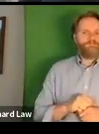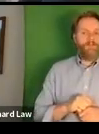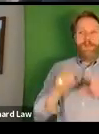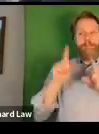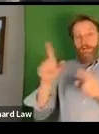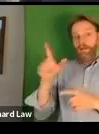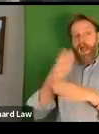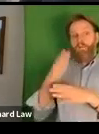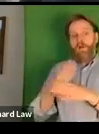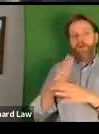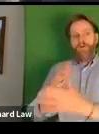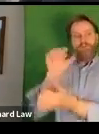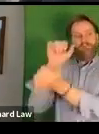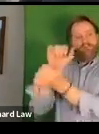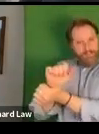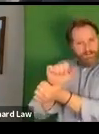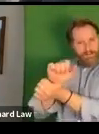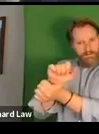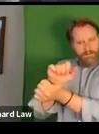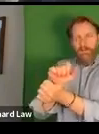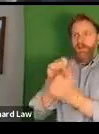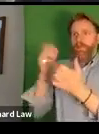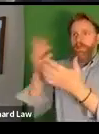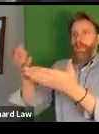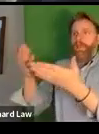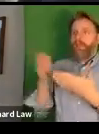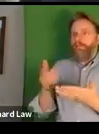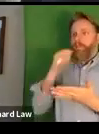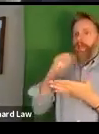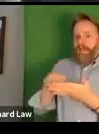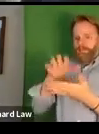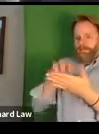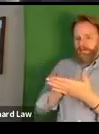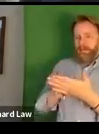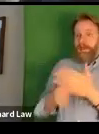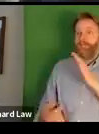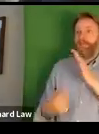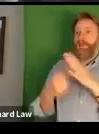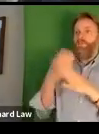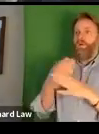have asked for evidence where do I stand PCS as I cannot work from home and HMPO